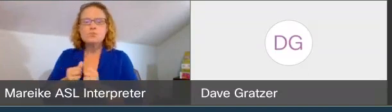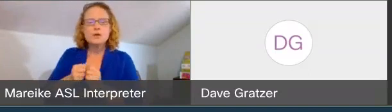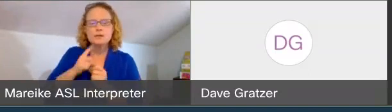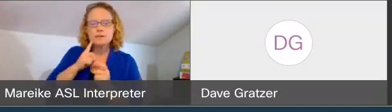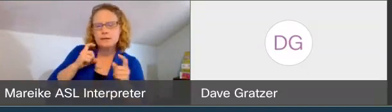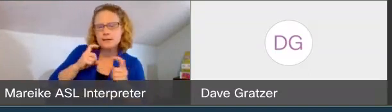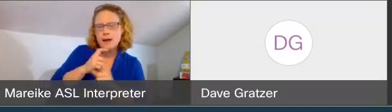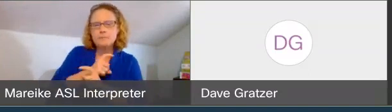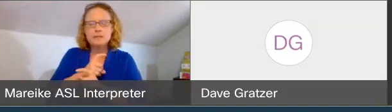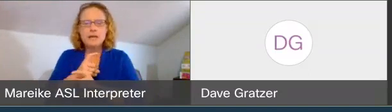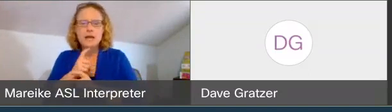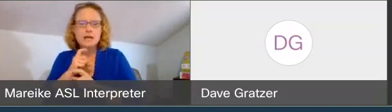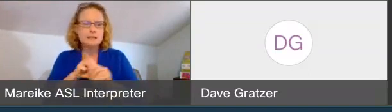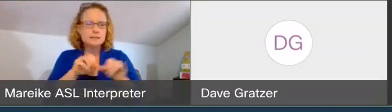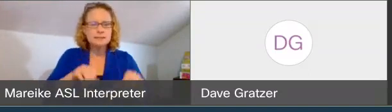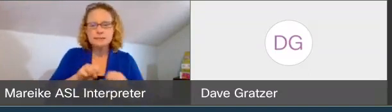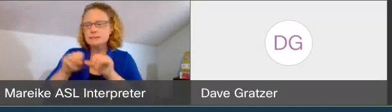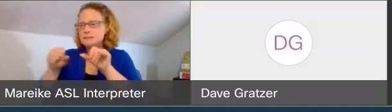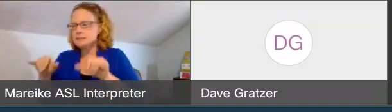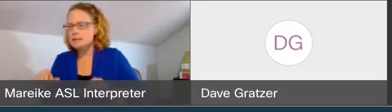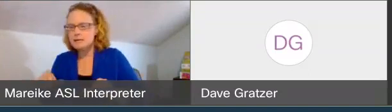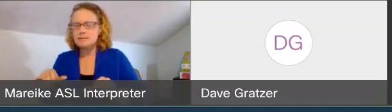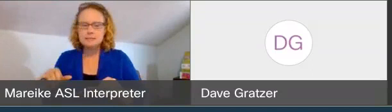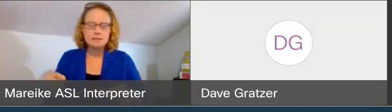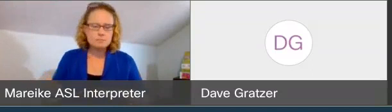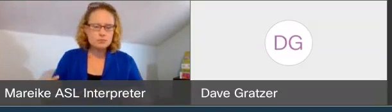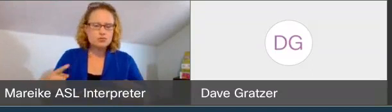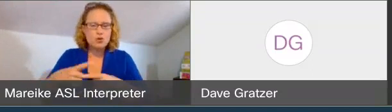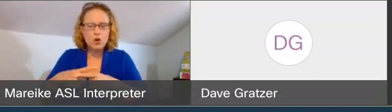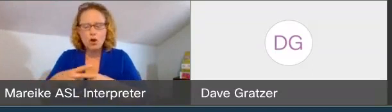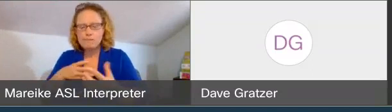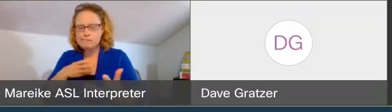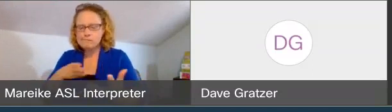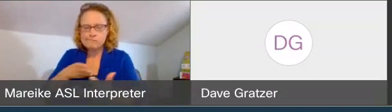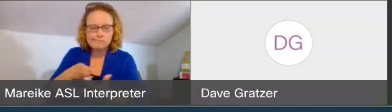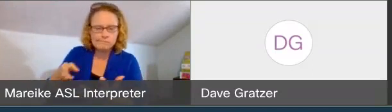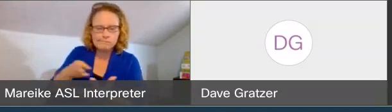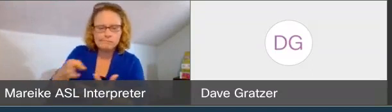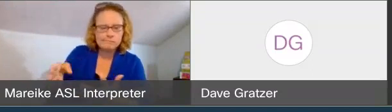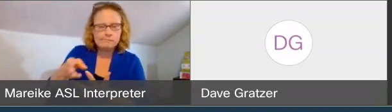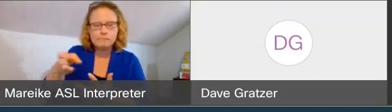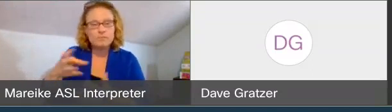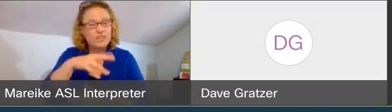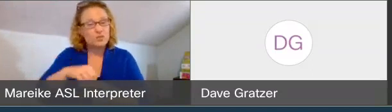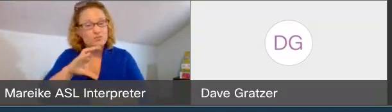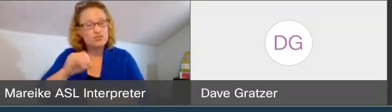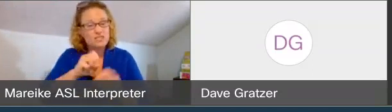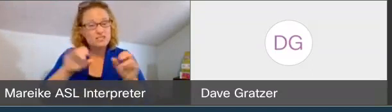cross systems issues, including the criminal legal system, ironically it's often our peers